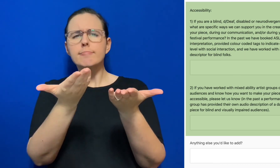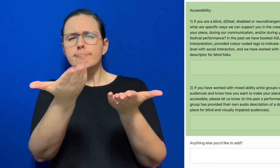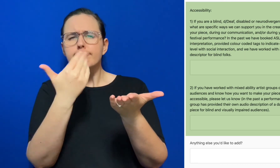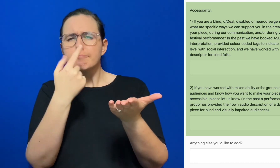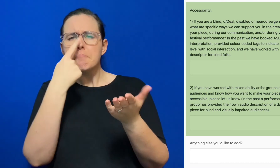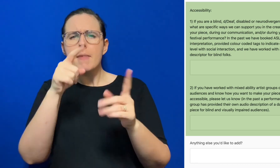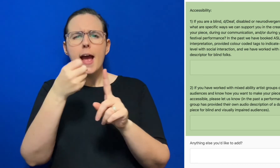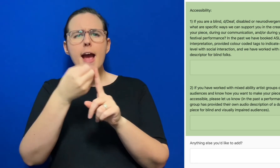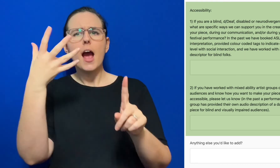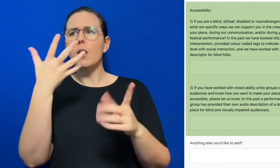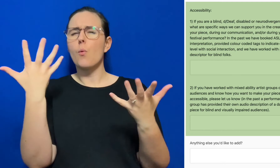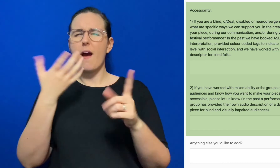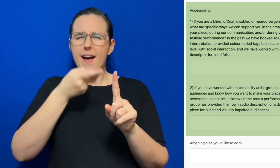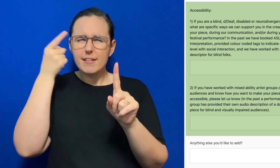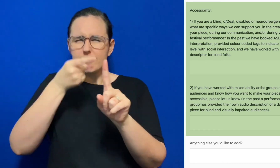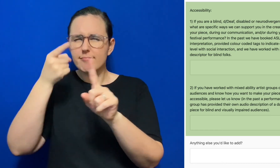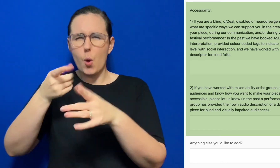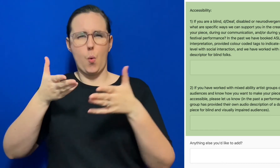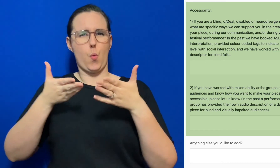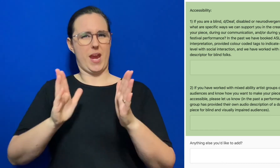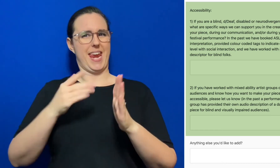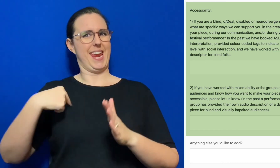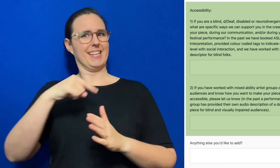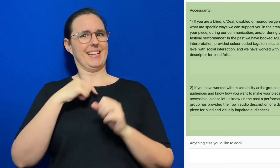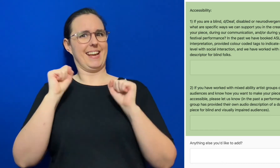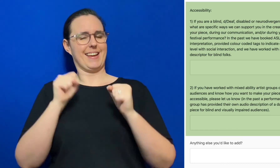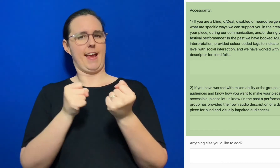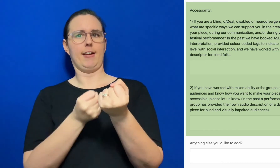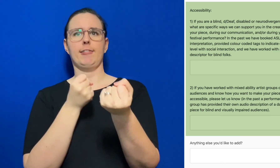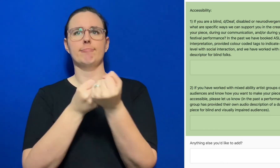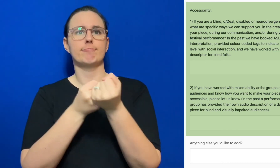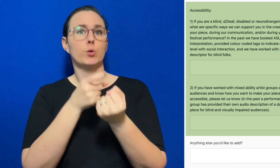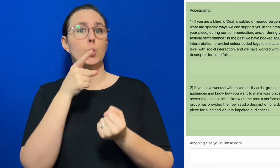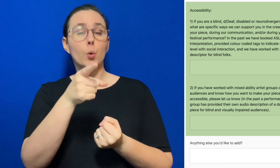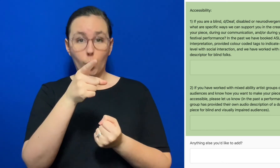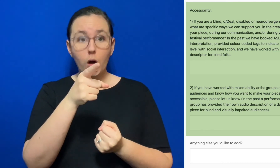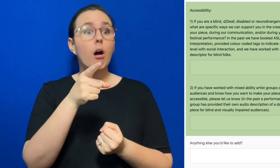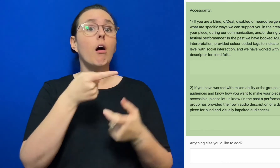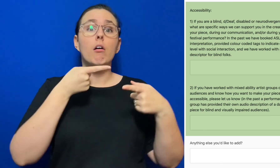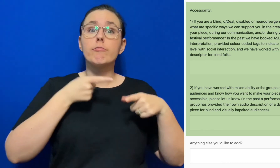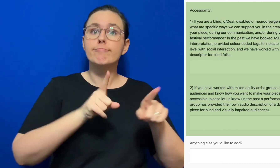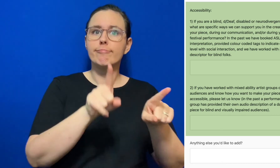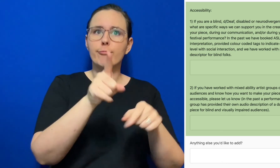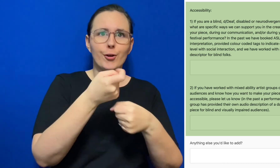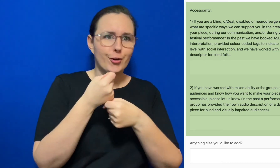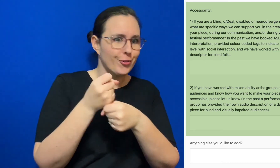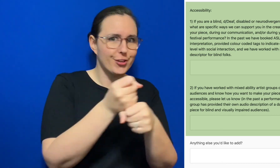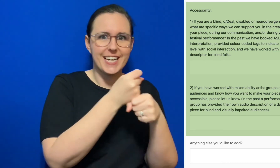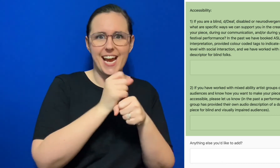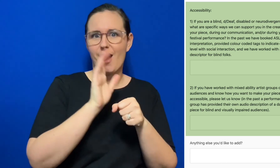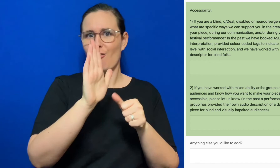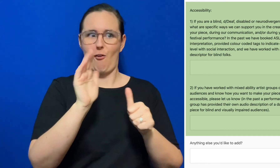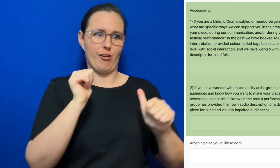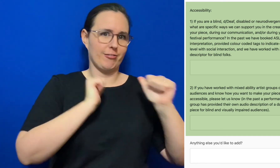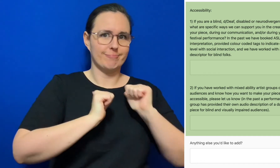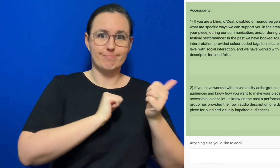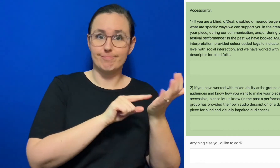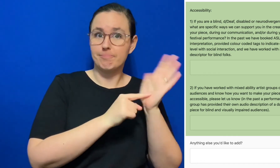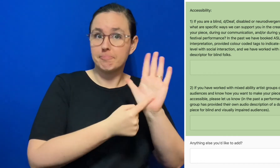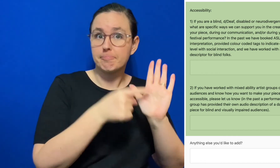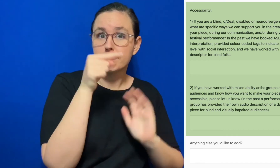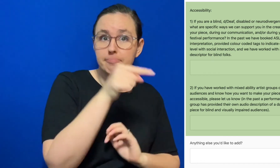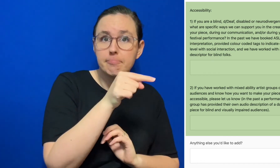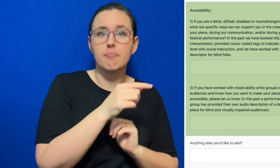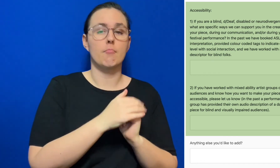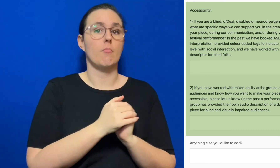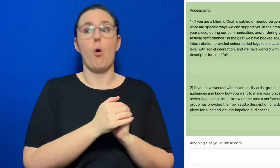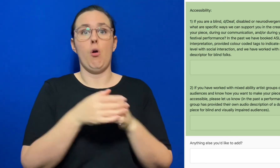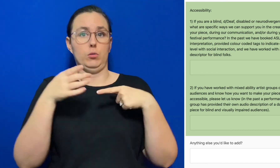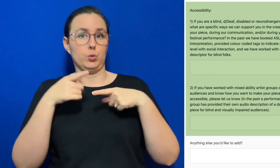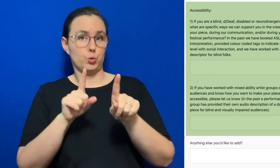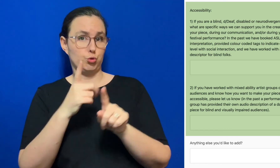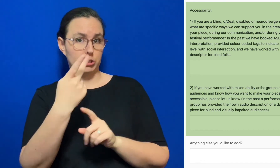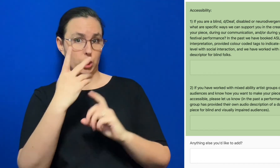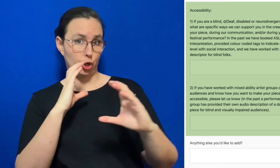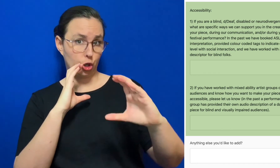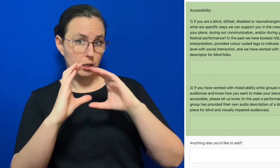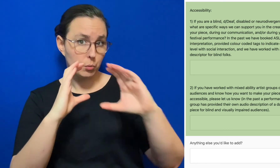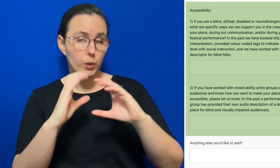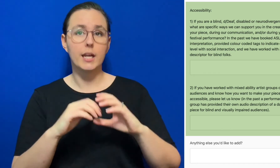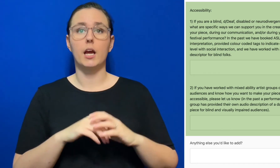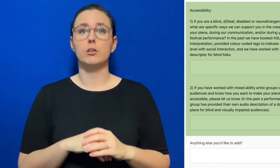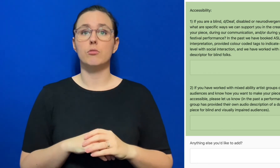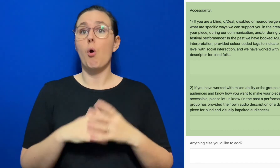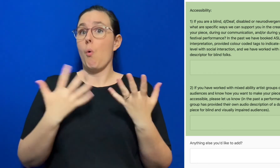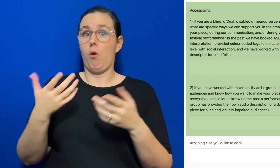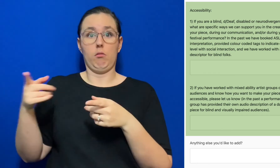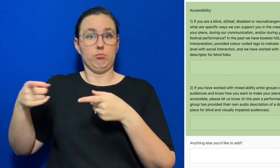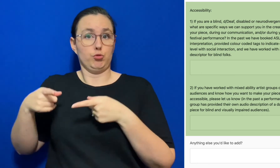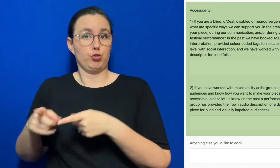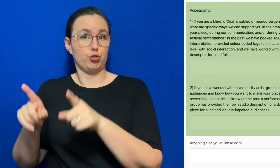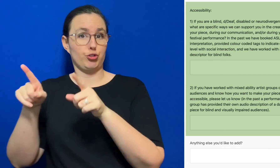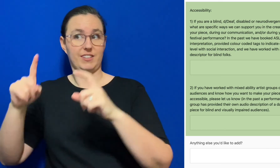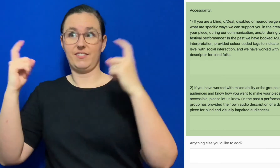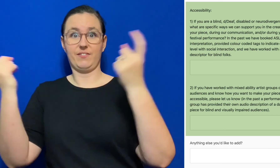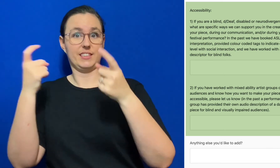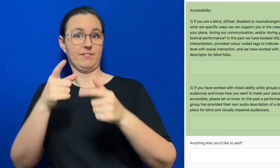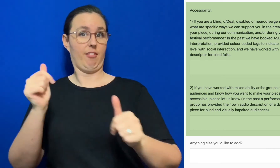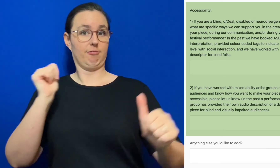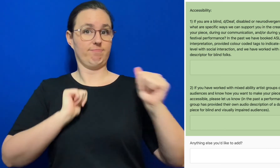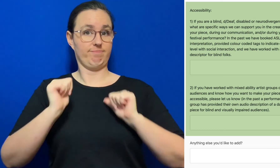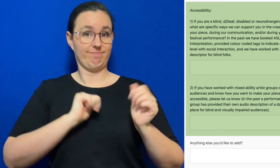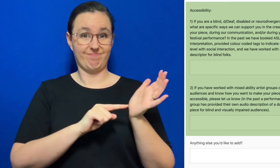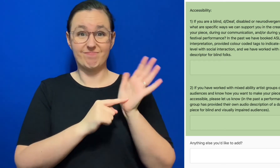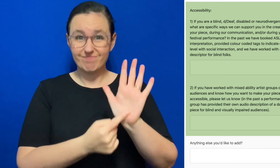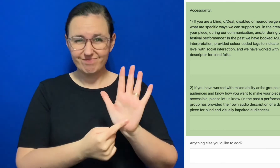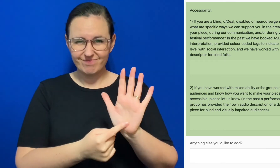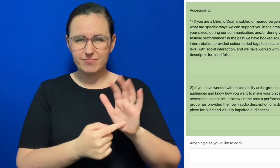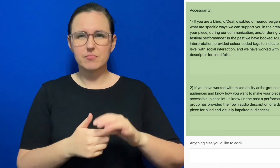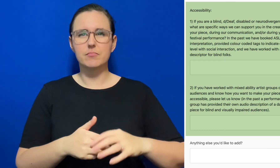what are specific ways we can support you in the creation of your piece, during our communication, and/or during your festival performance?